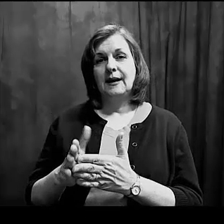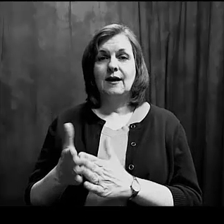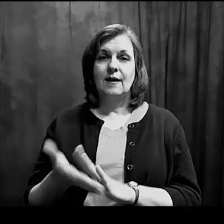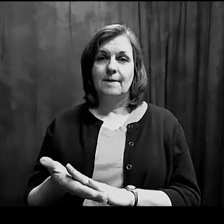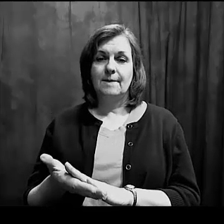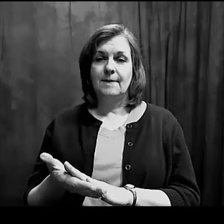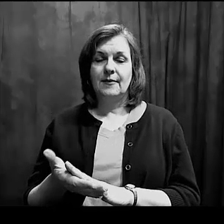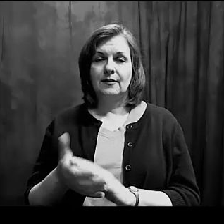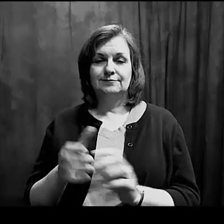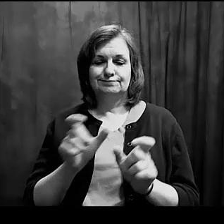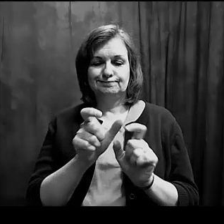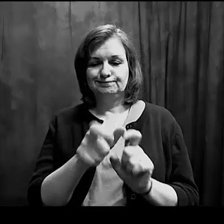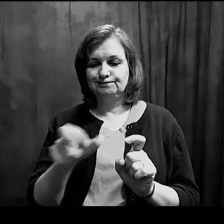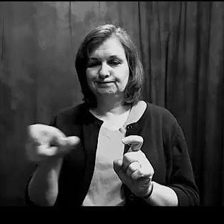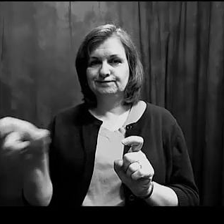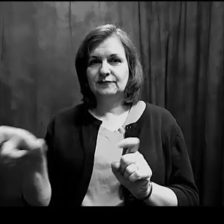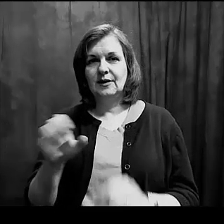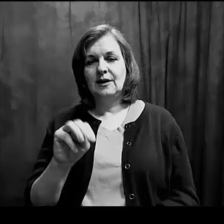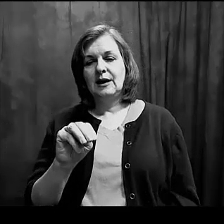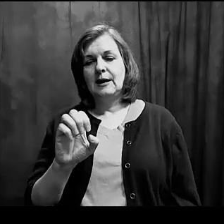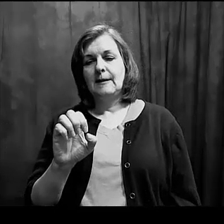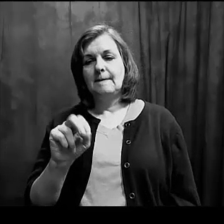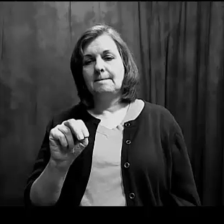monomers